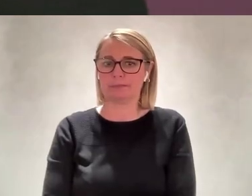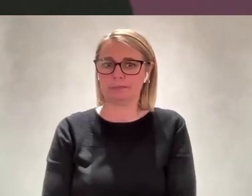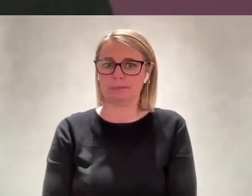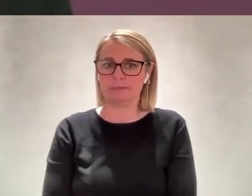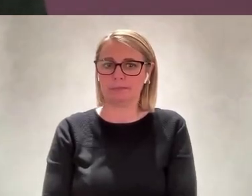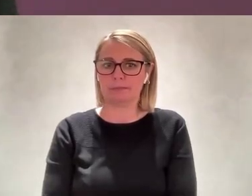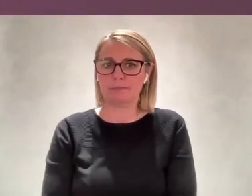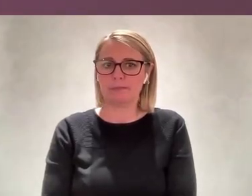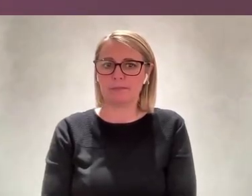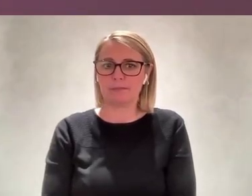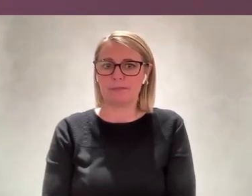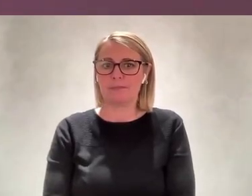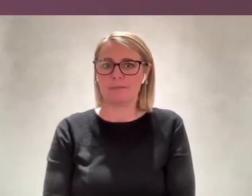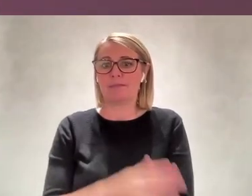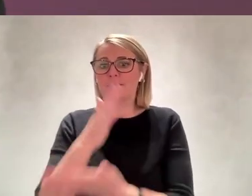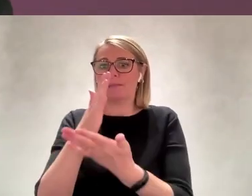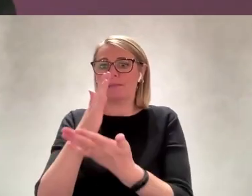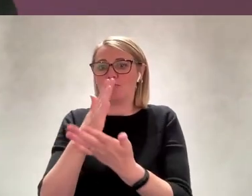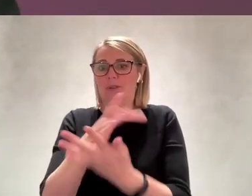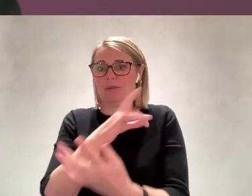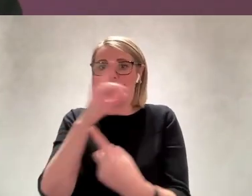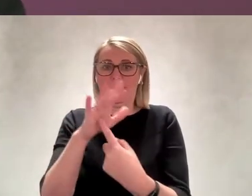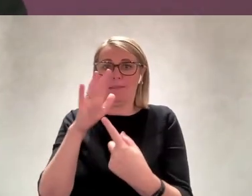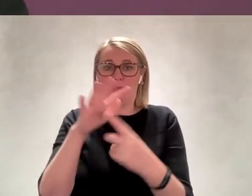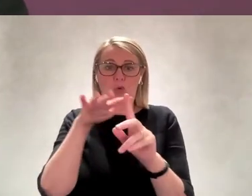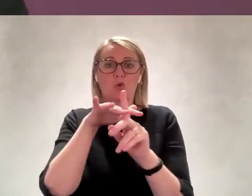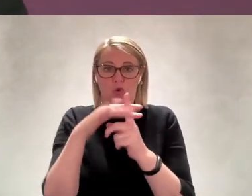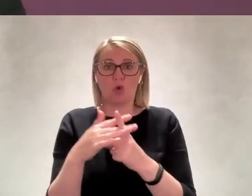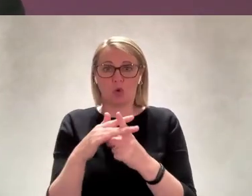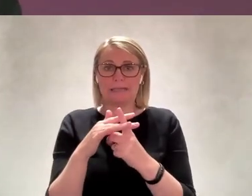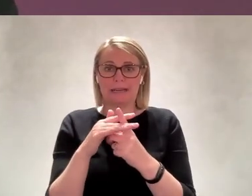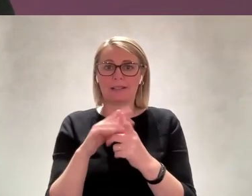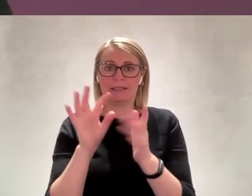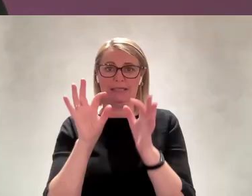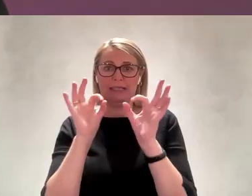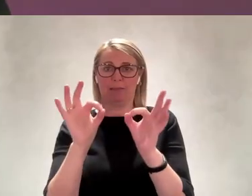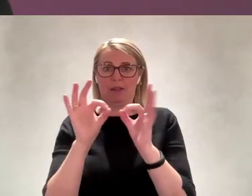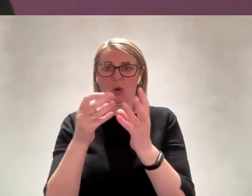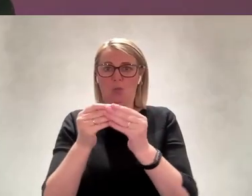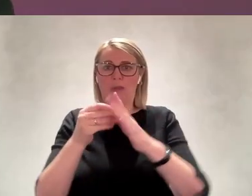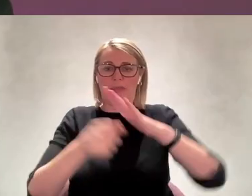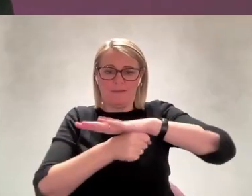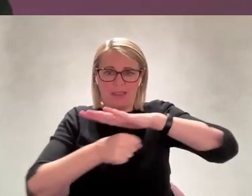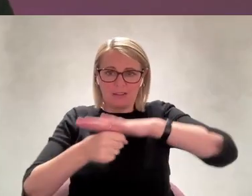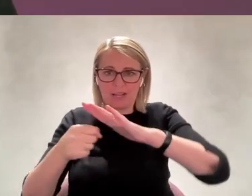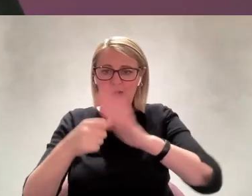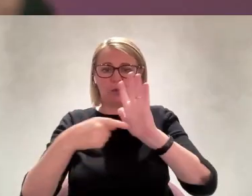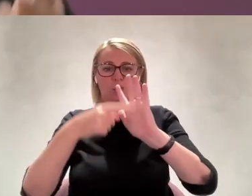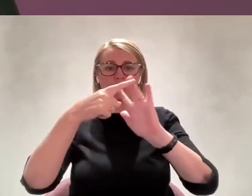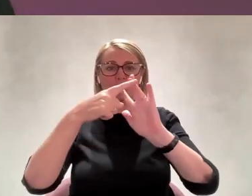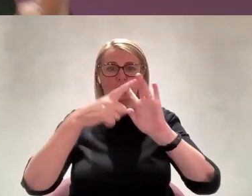Thanks, Bethany. We have some really important context, particularly on foundational tools, around